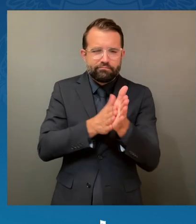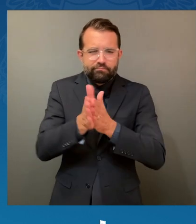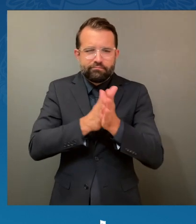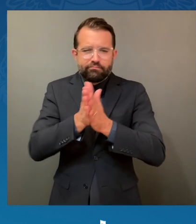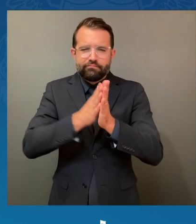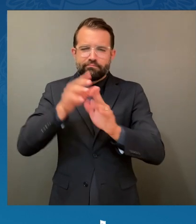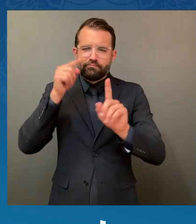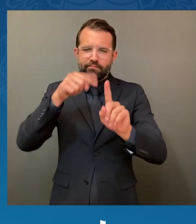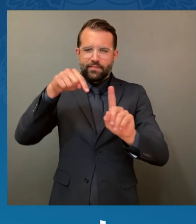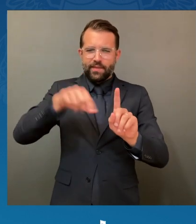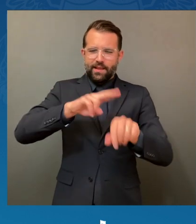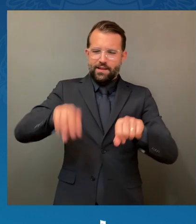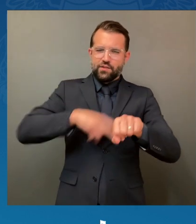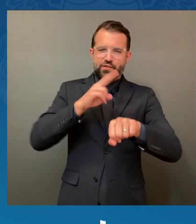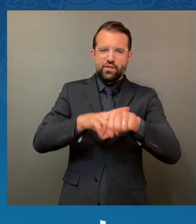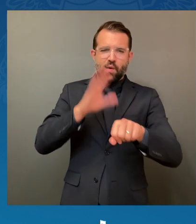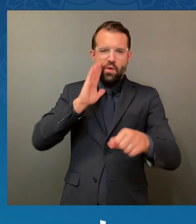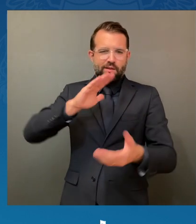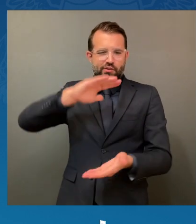in half by no later than 2030.